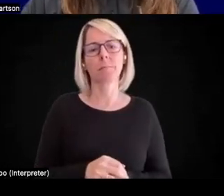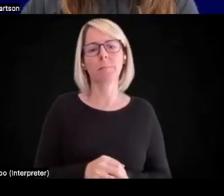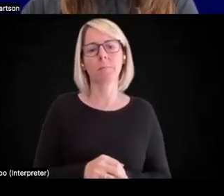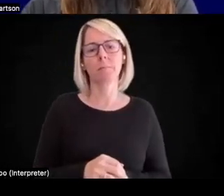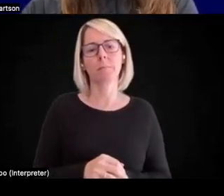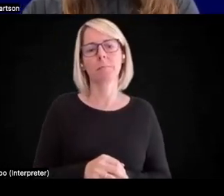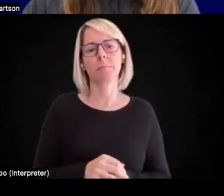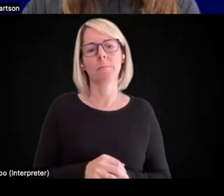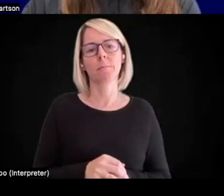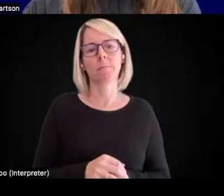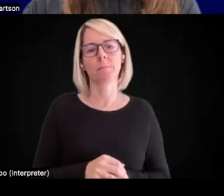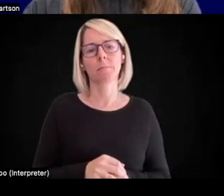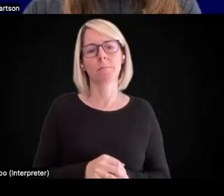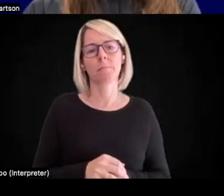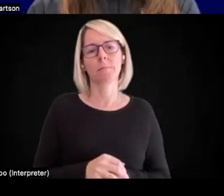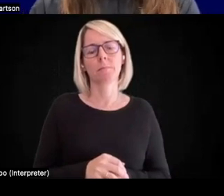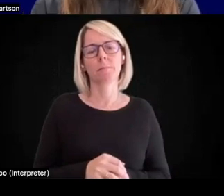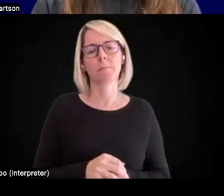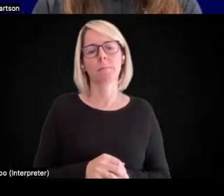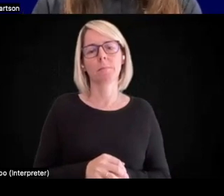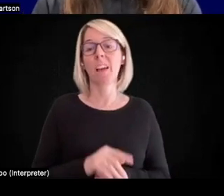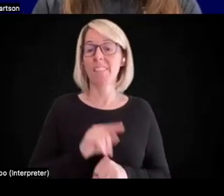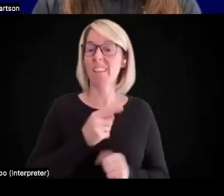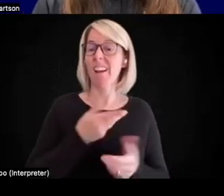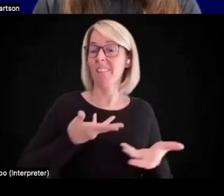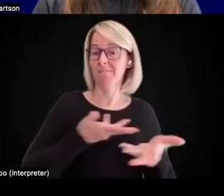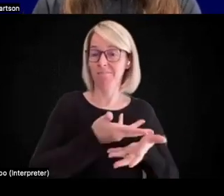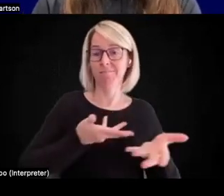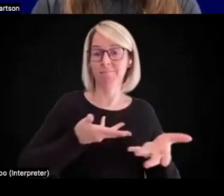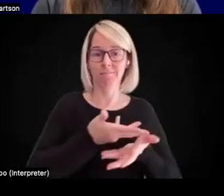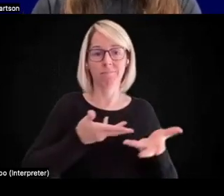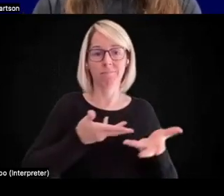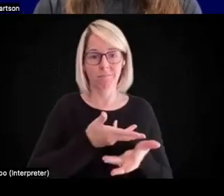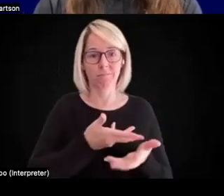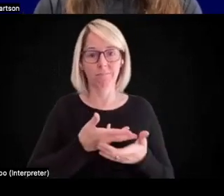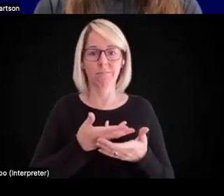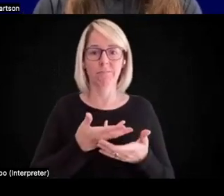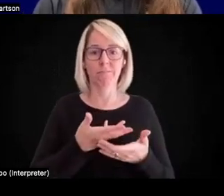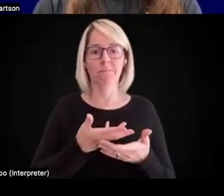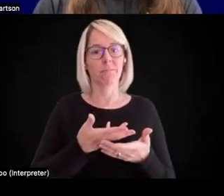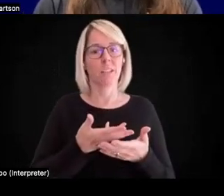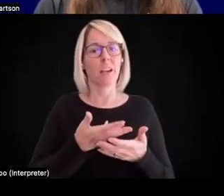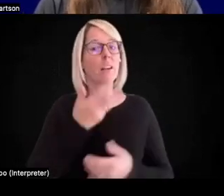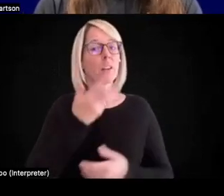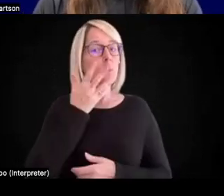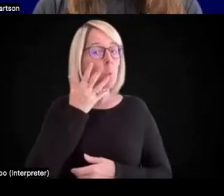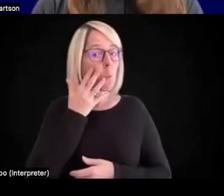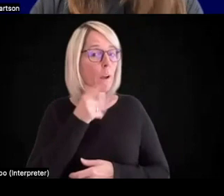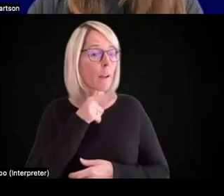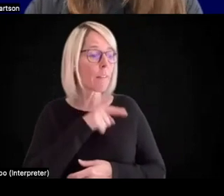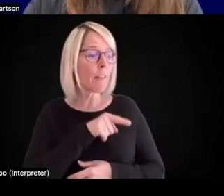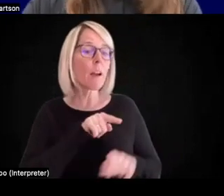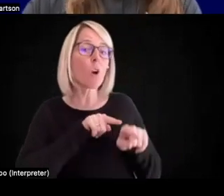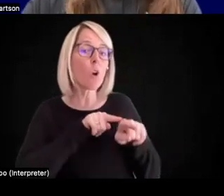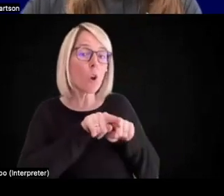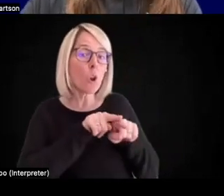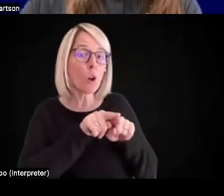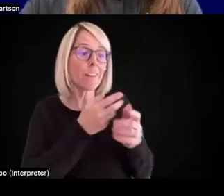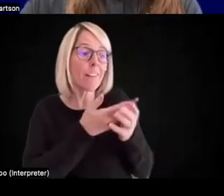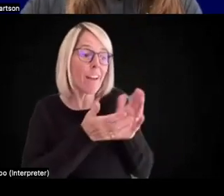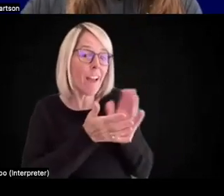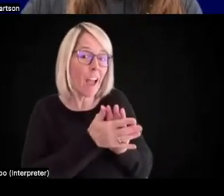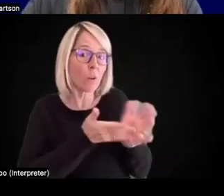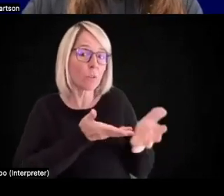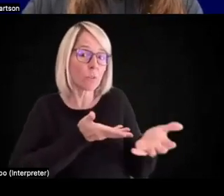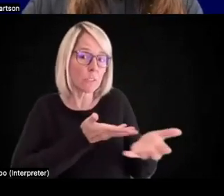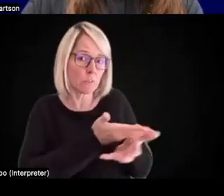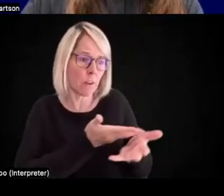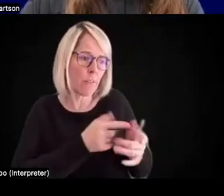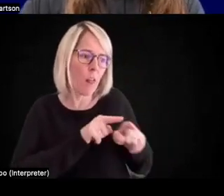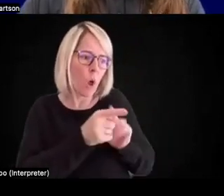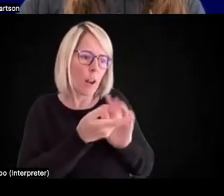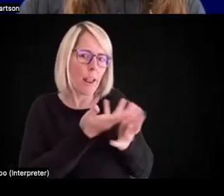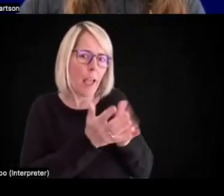you might need when somebody is learning about interaction and engaging in an interaction.